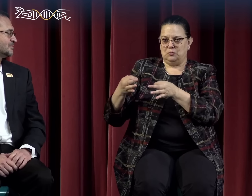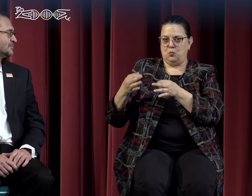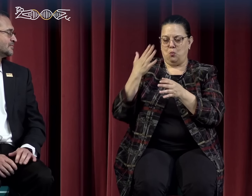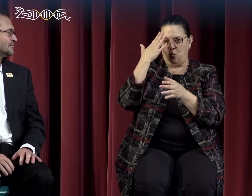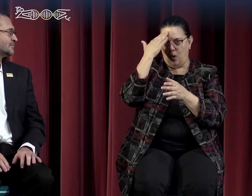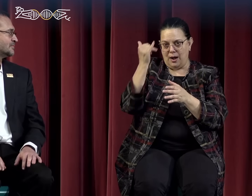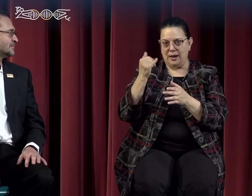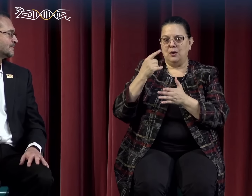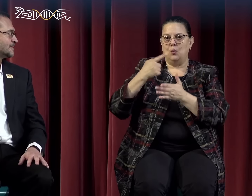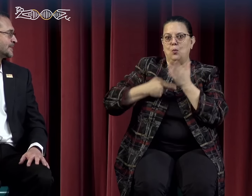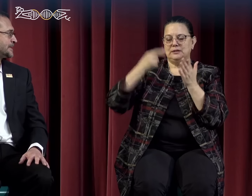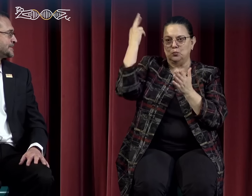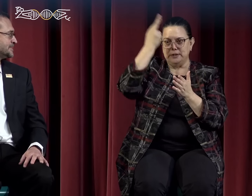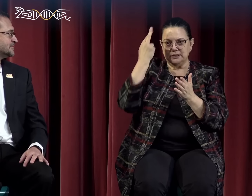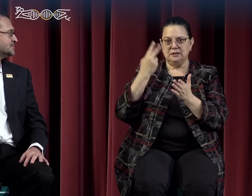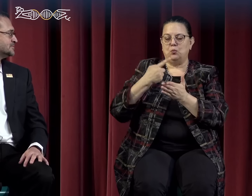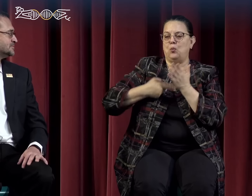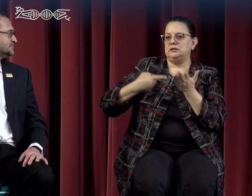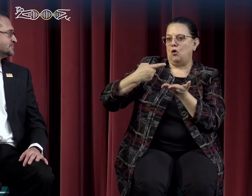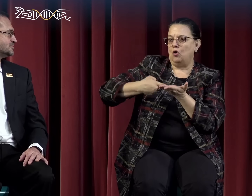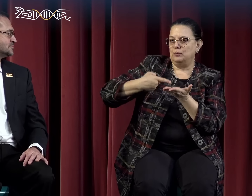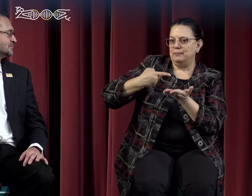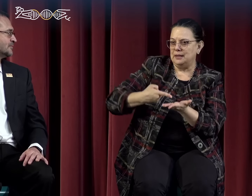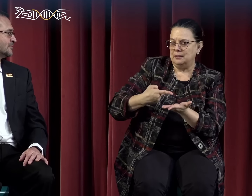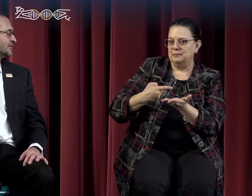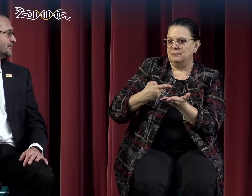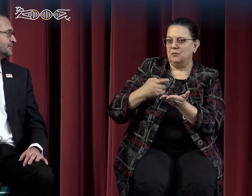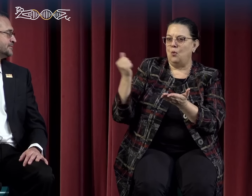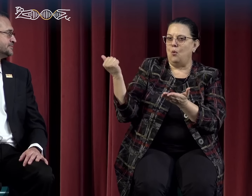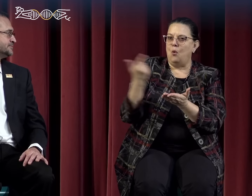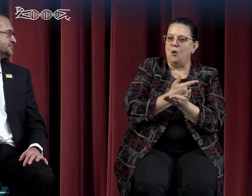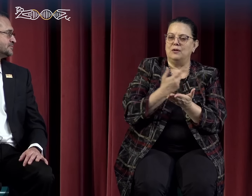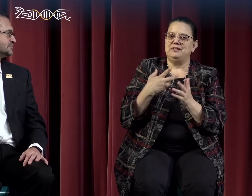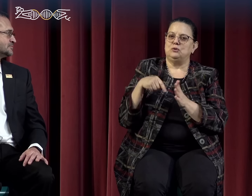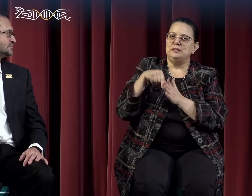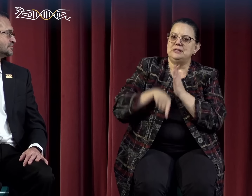We have to think about what is reasonable and what is appropriate argument.